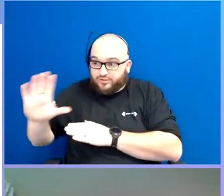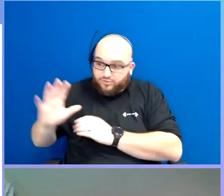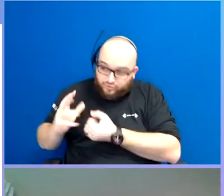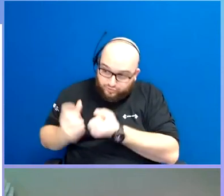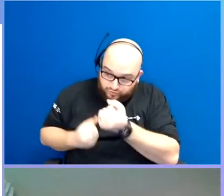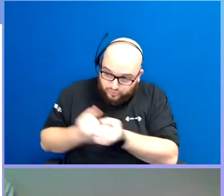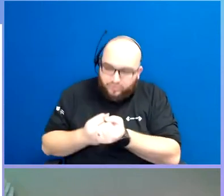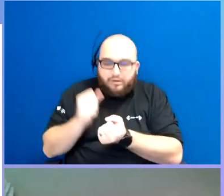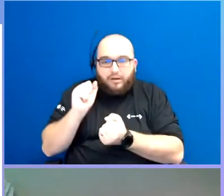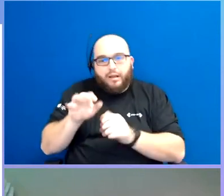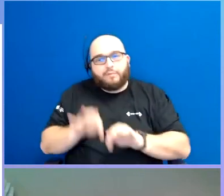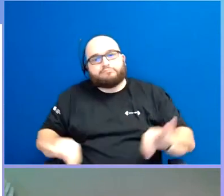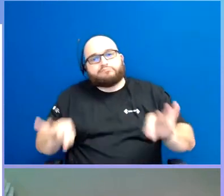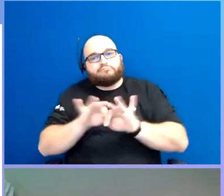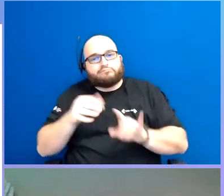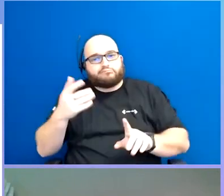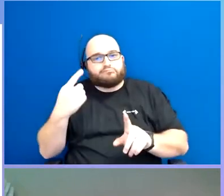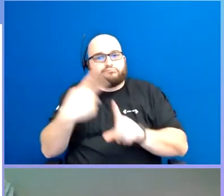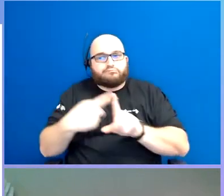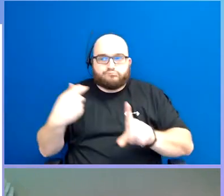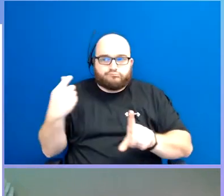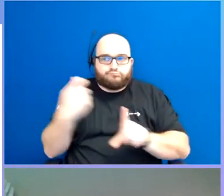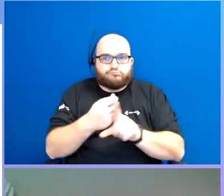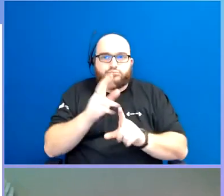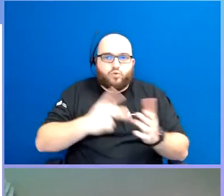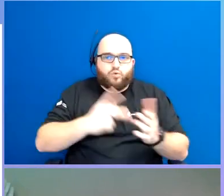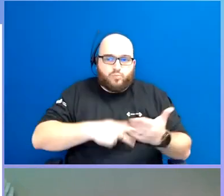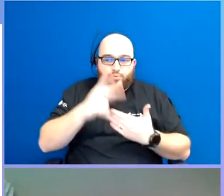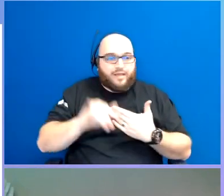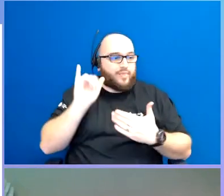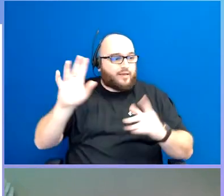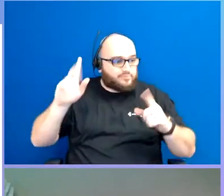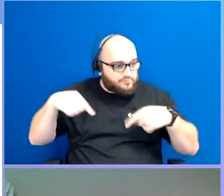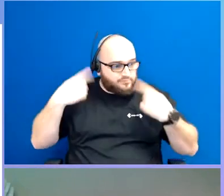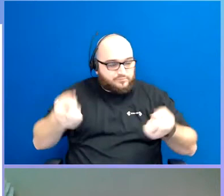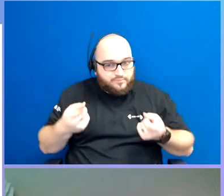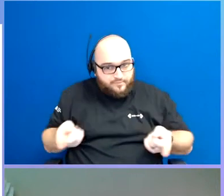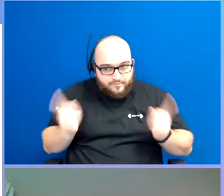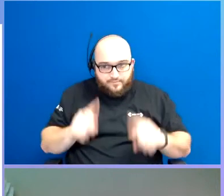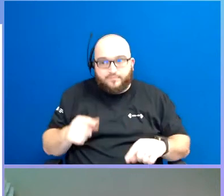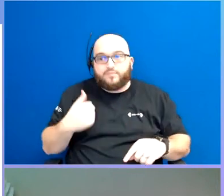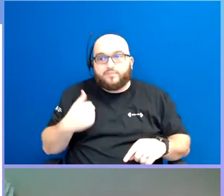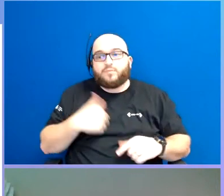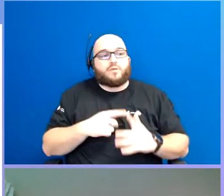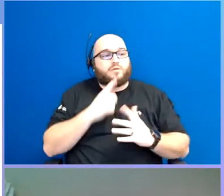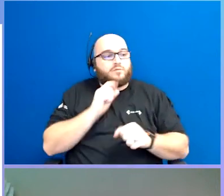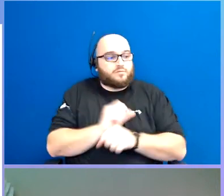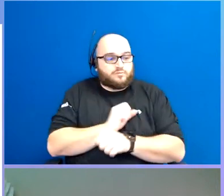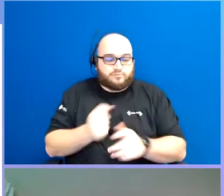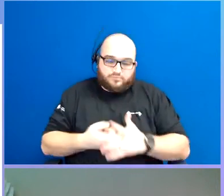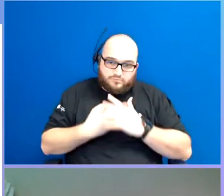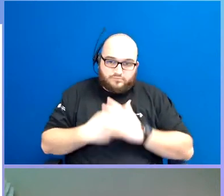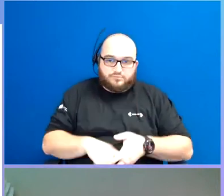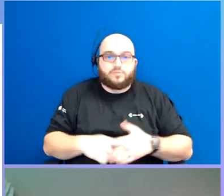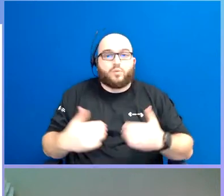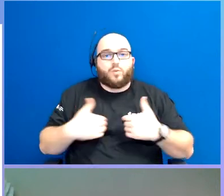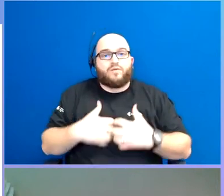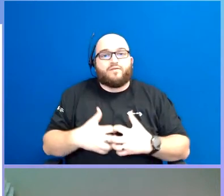And that's what happened. And that is what is happening that we are beginning to gain a lot